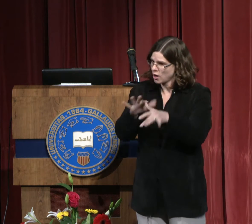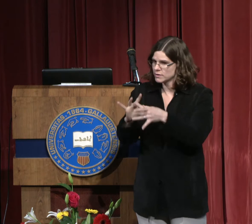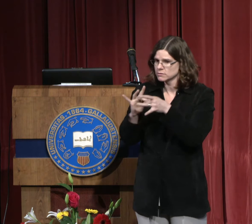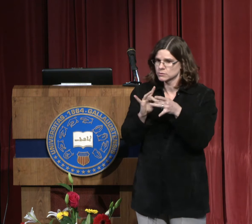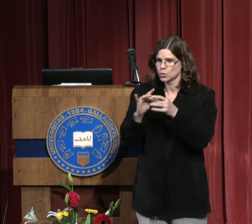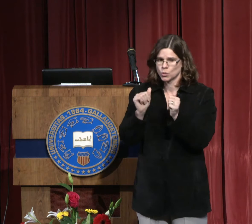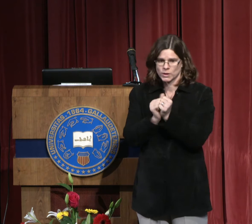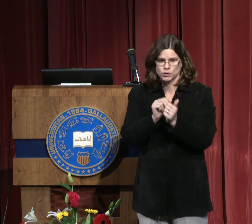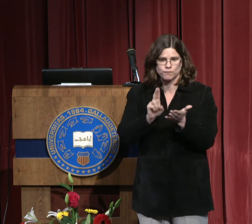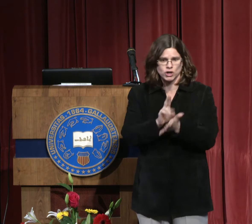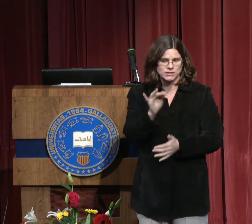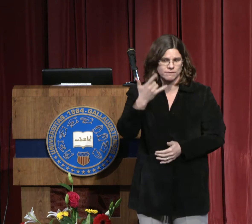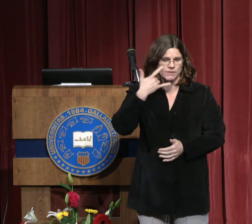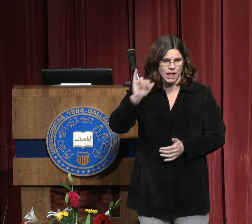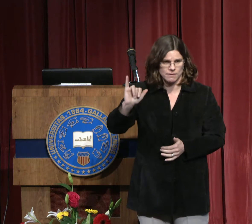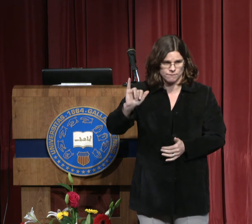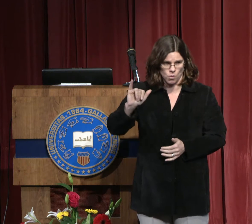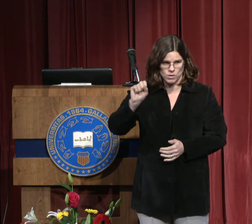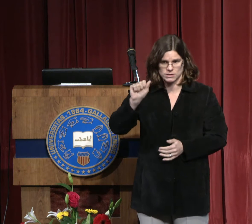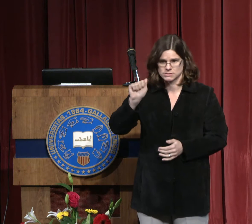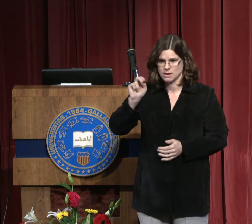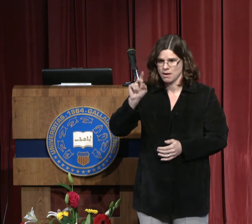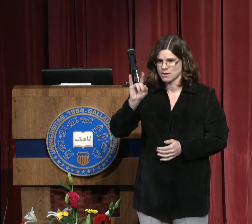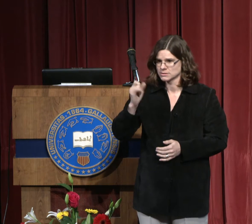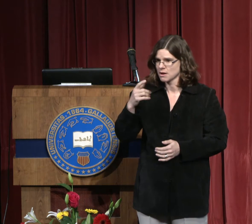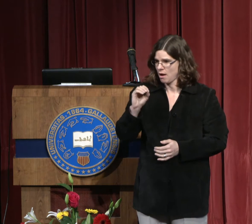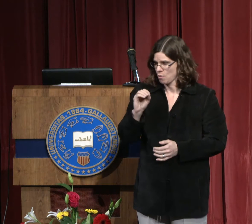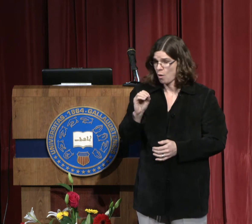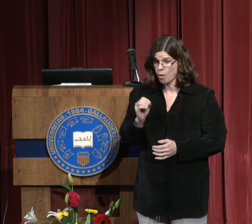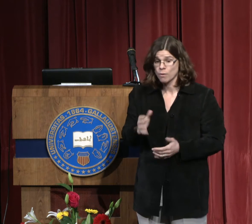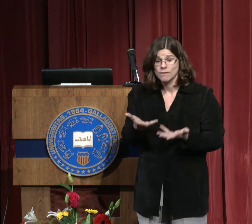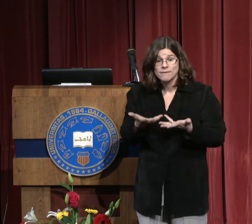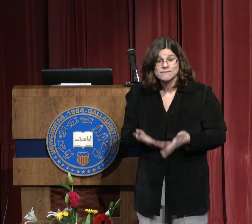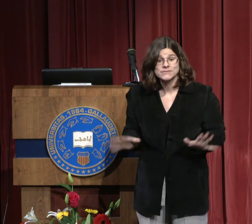Dr. Manning was born and raised in New Zealand. He came to the United States to attend the Scripps Institute of oceanography at the University of California, San Diego.